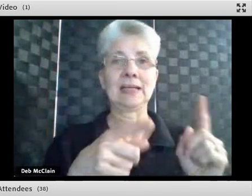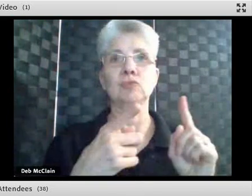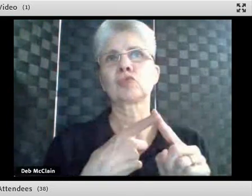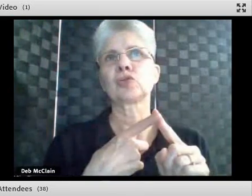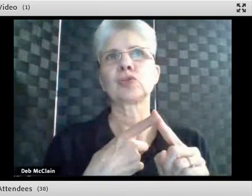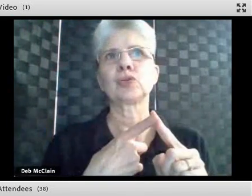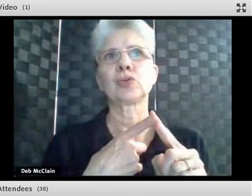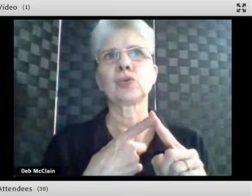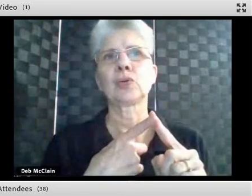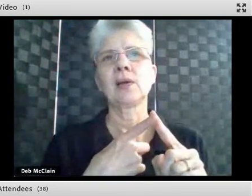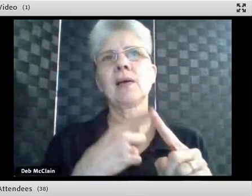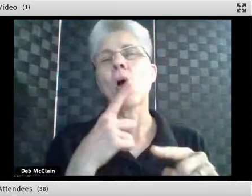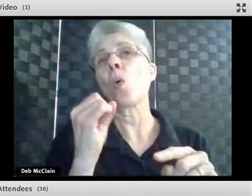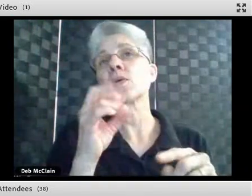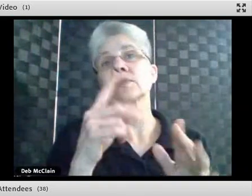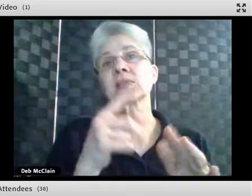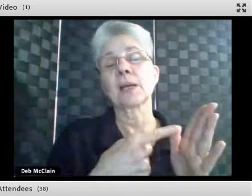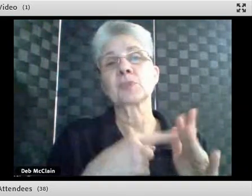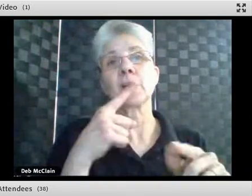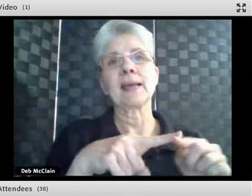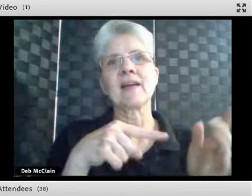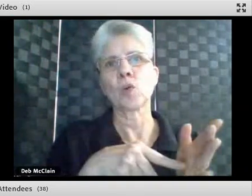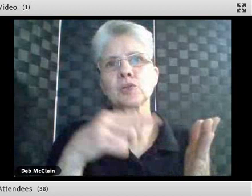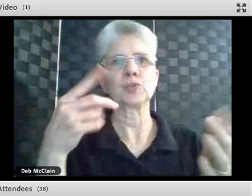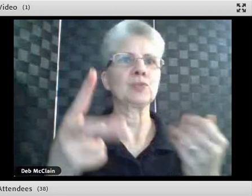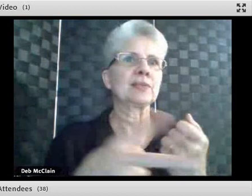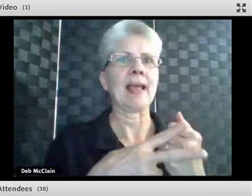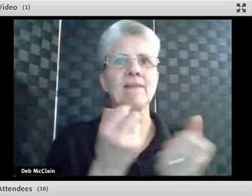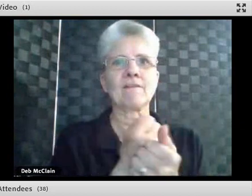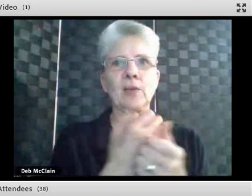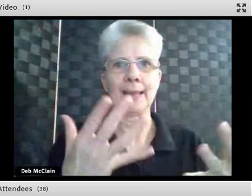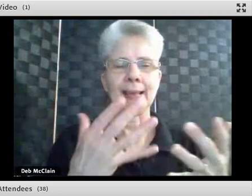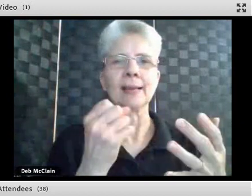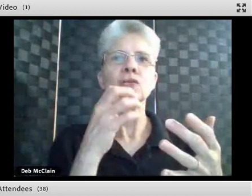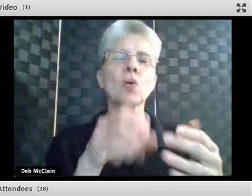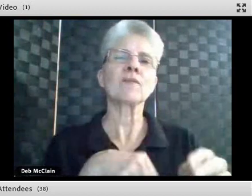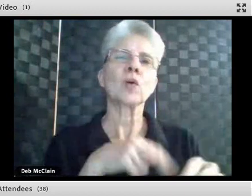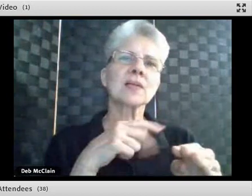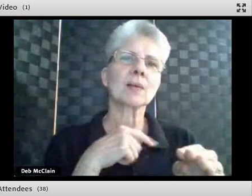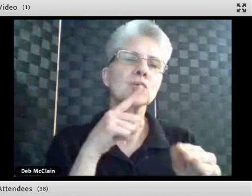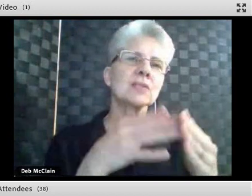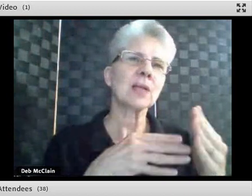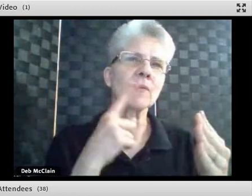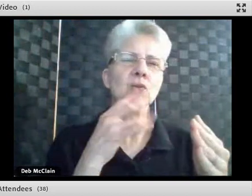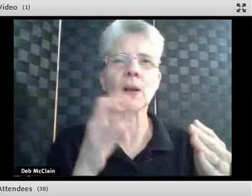but we certainly also can't afford to save everything. And of course, I'm sure someone will come back at you